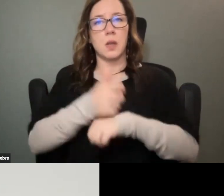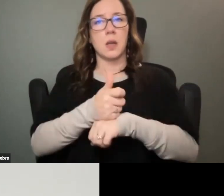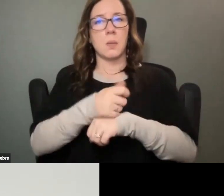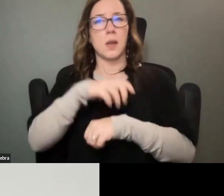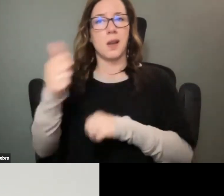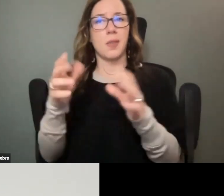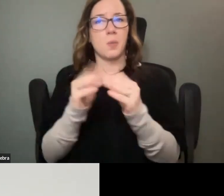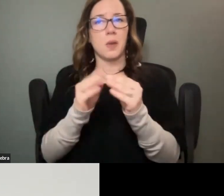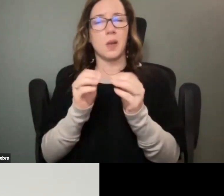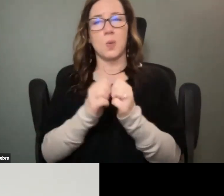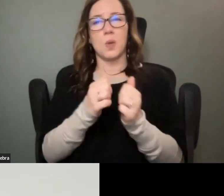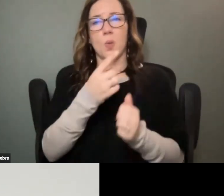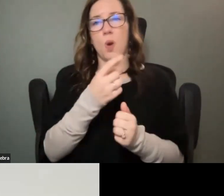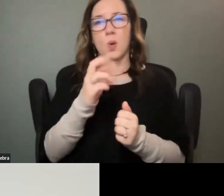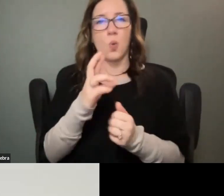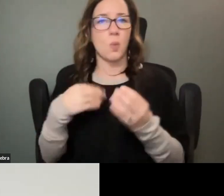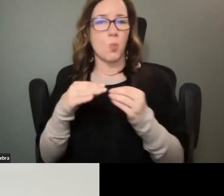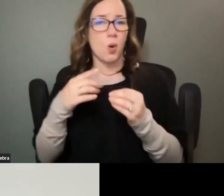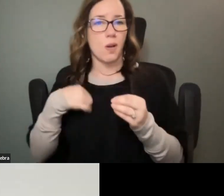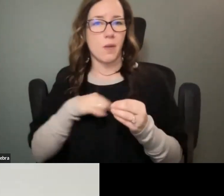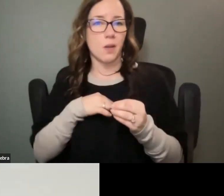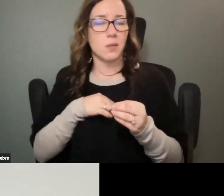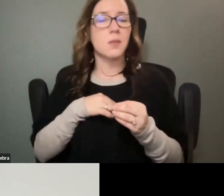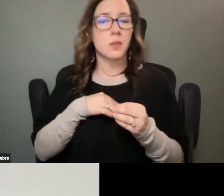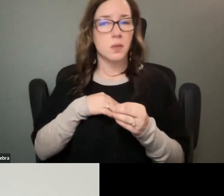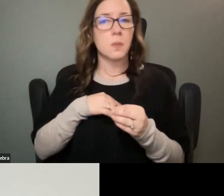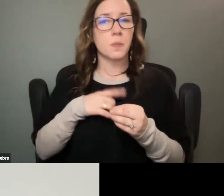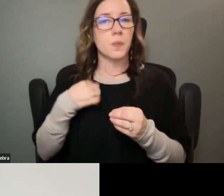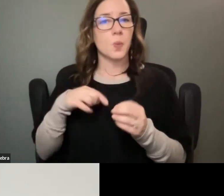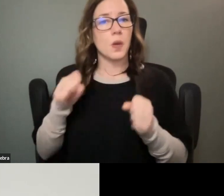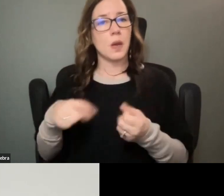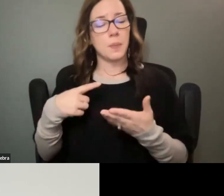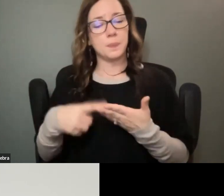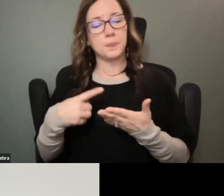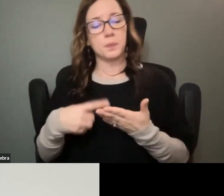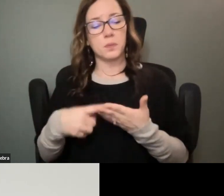one or more of us